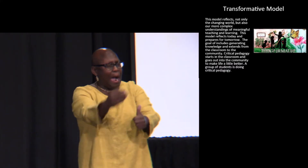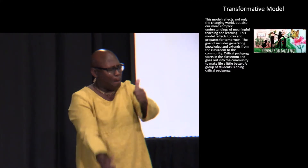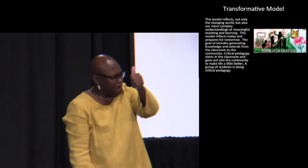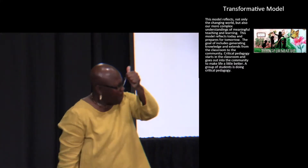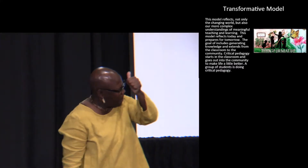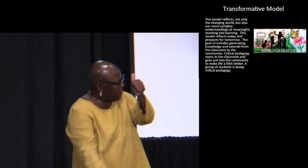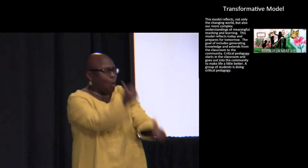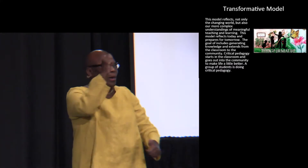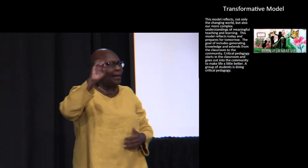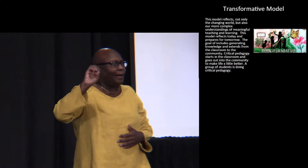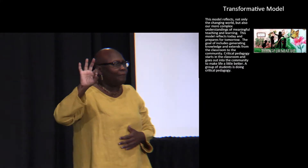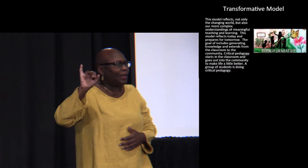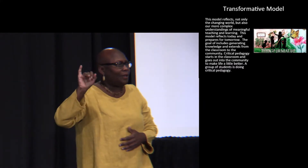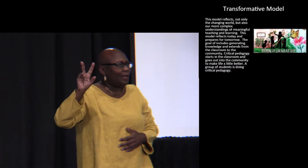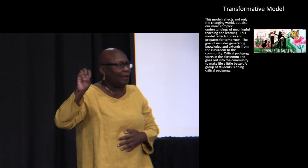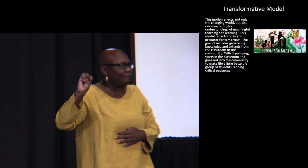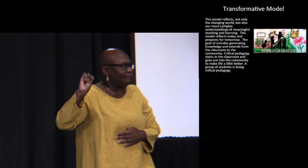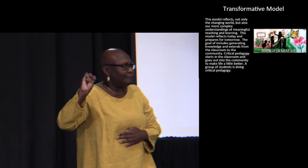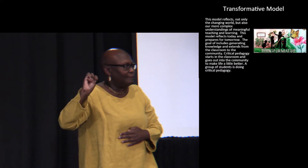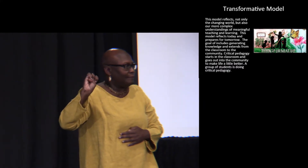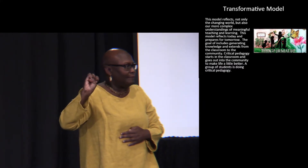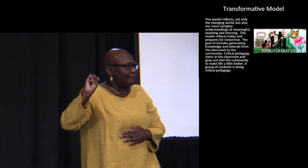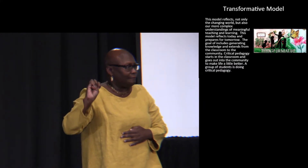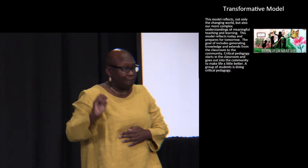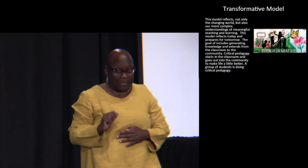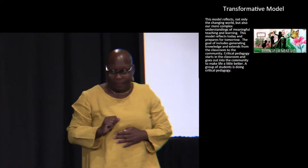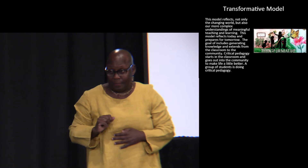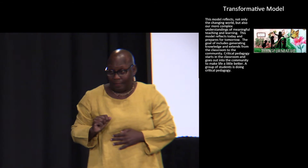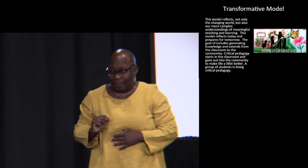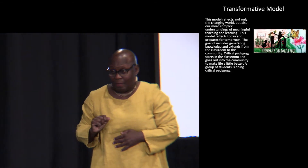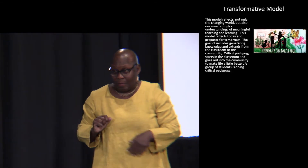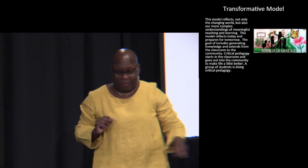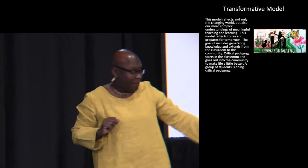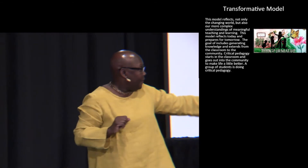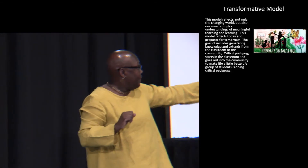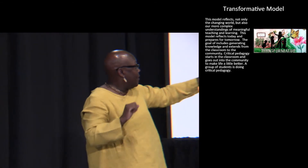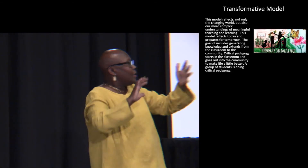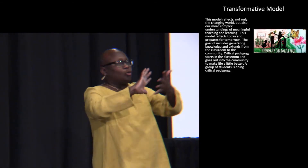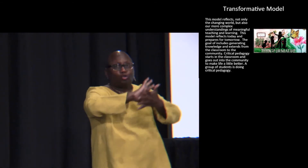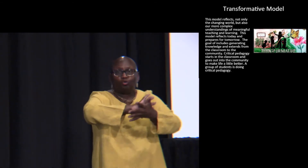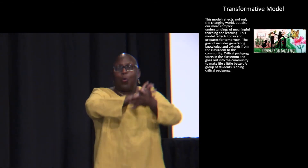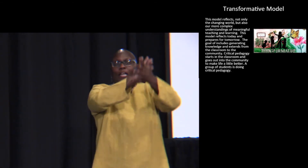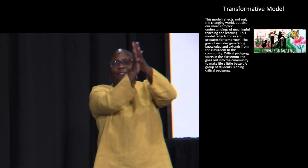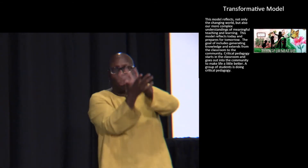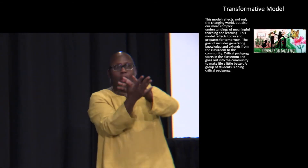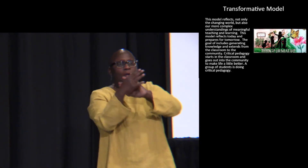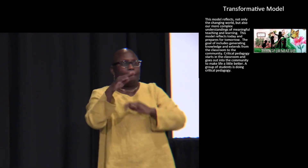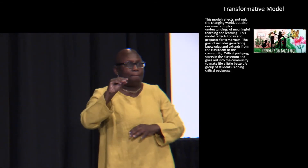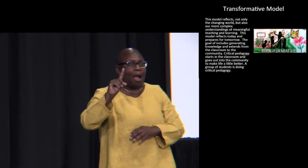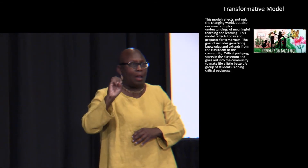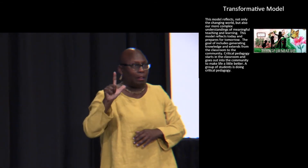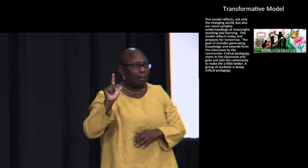and more students-centered work where the students are learning from and with each other.